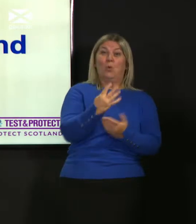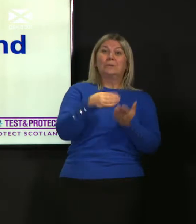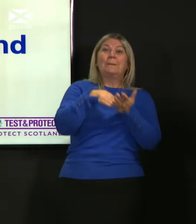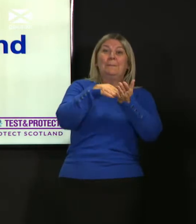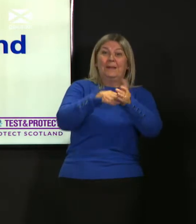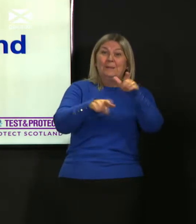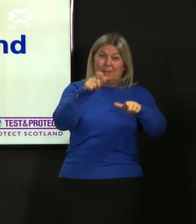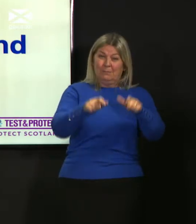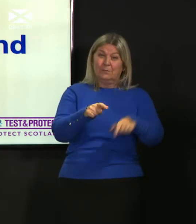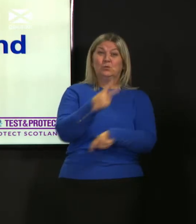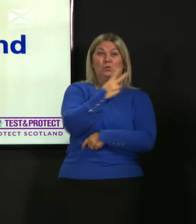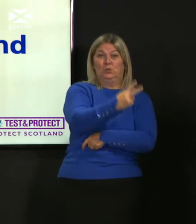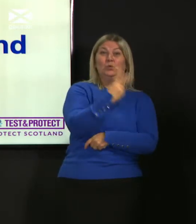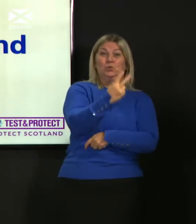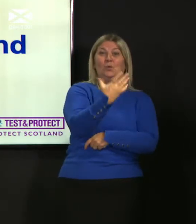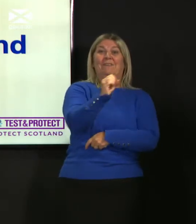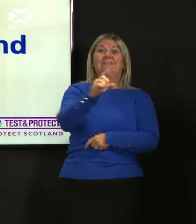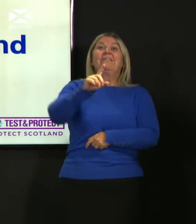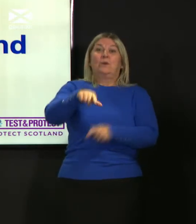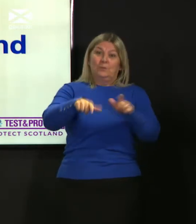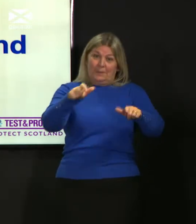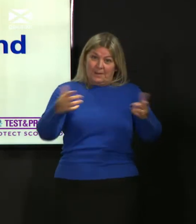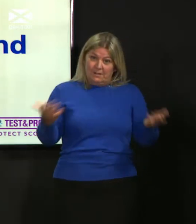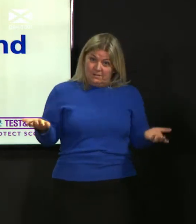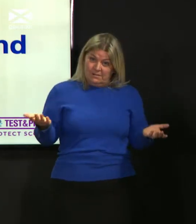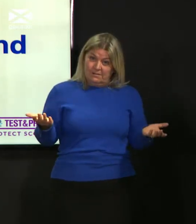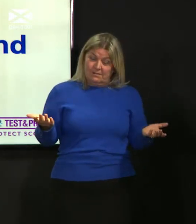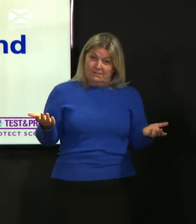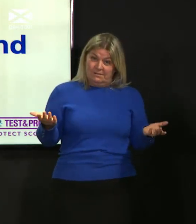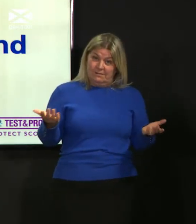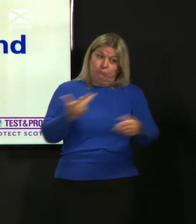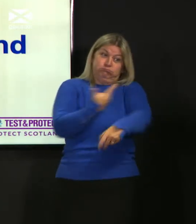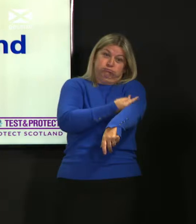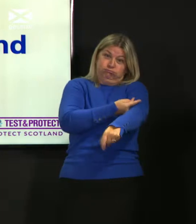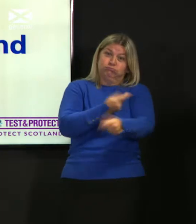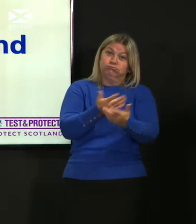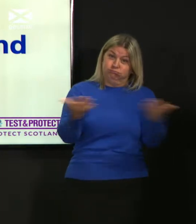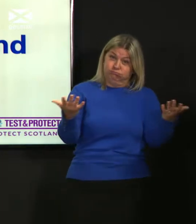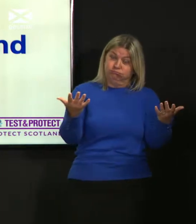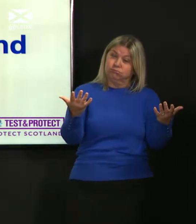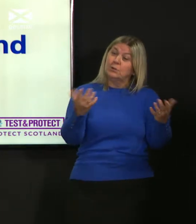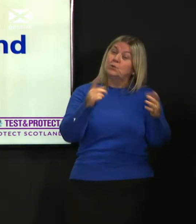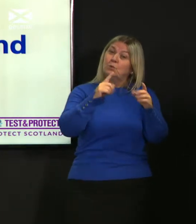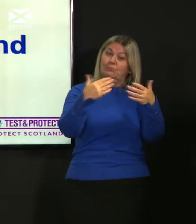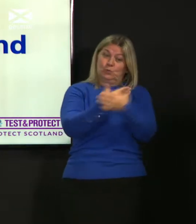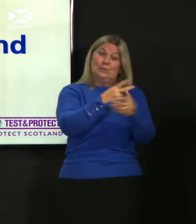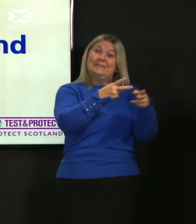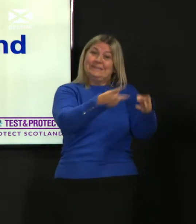previous years. To do that means a system-wide effort and changes to how you will get your